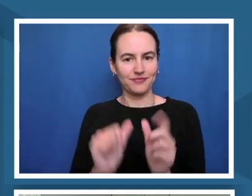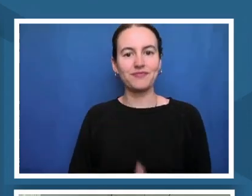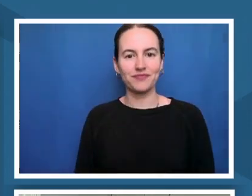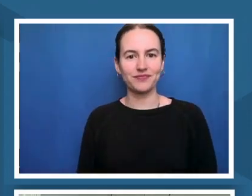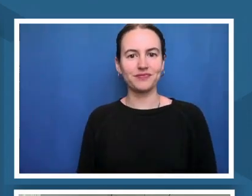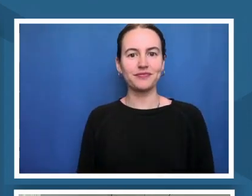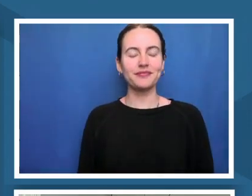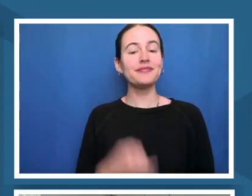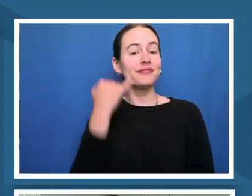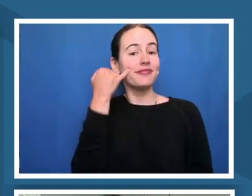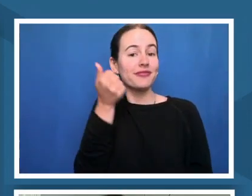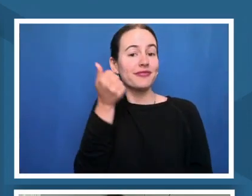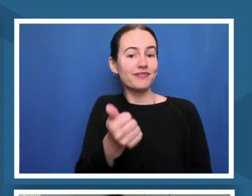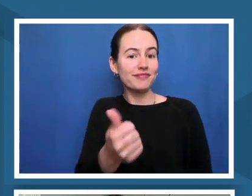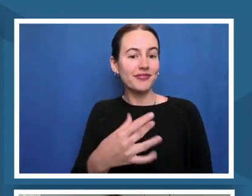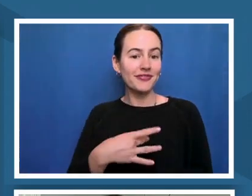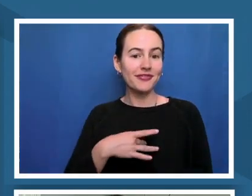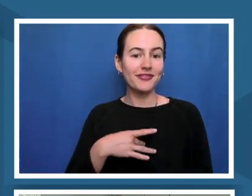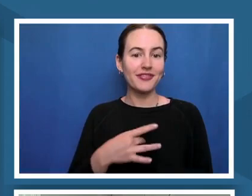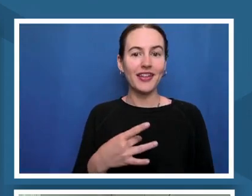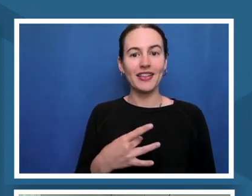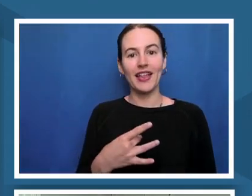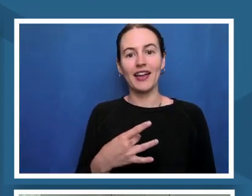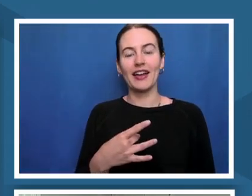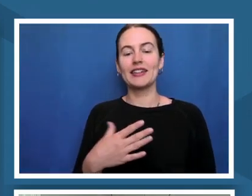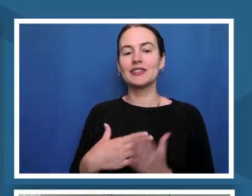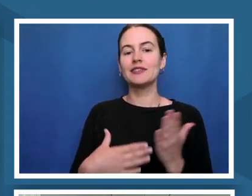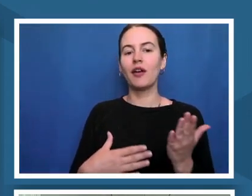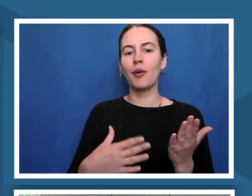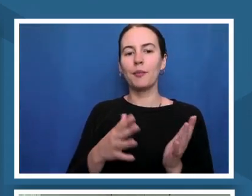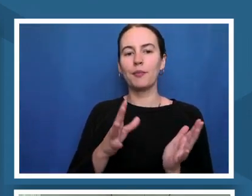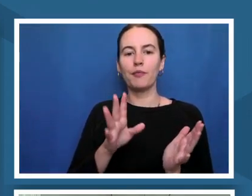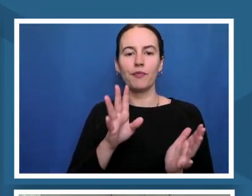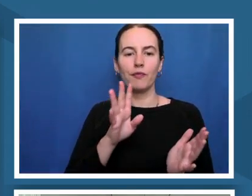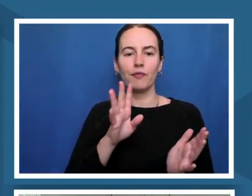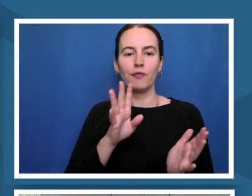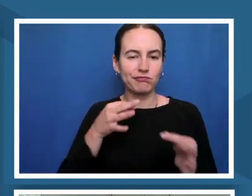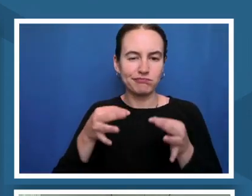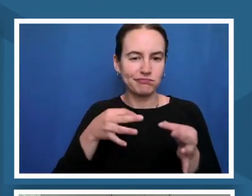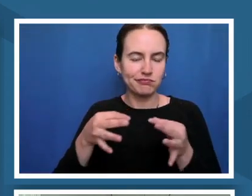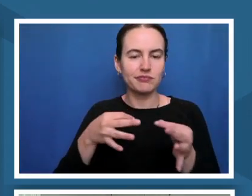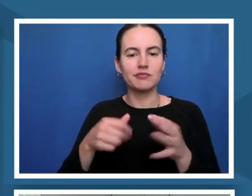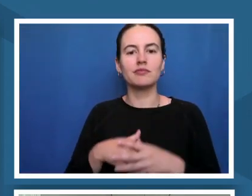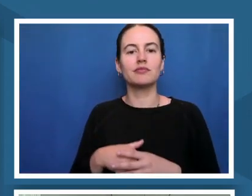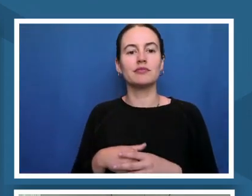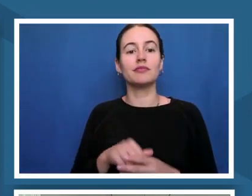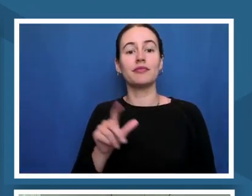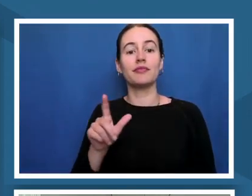little bit of a verbal description in the leftmost